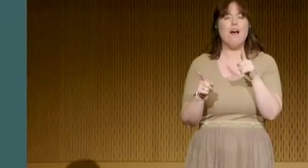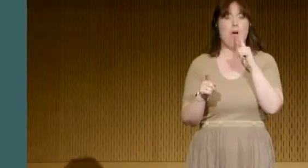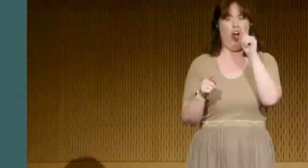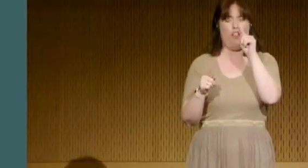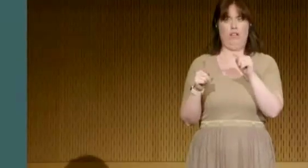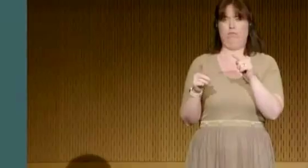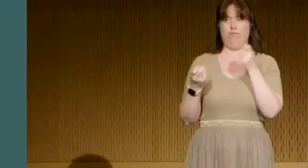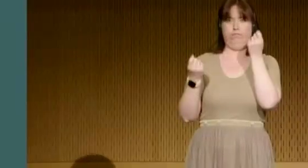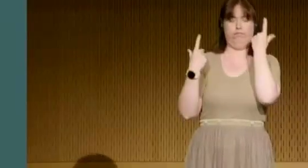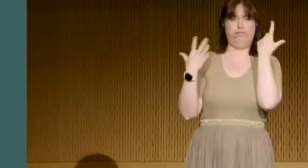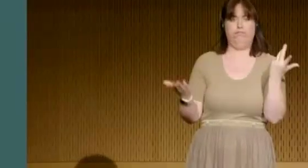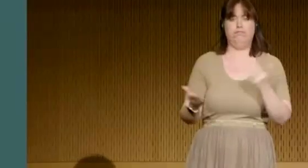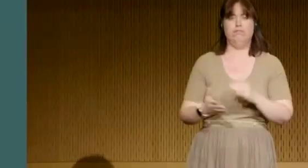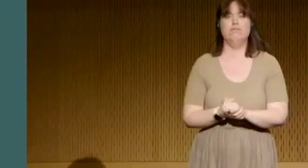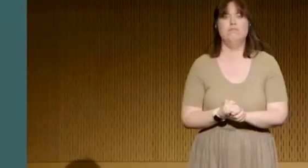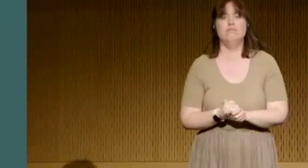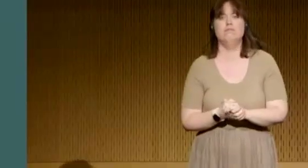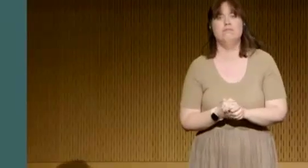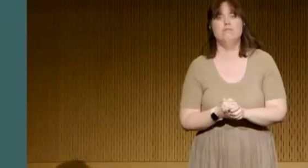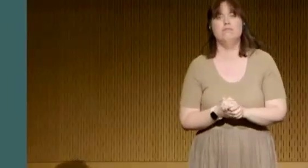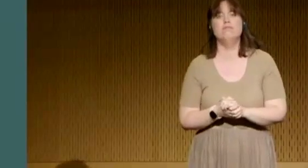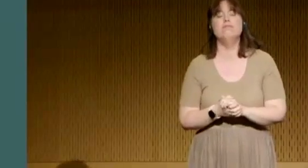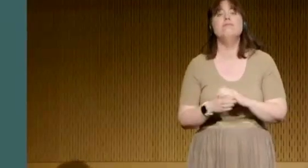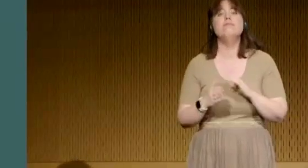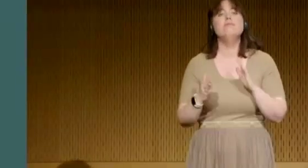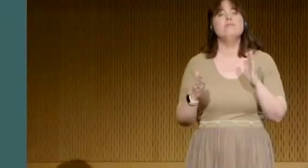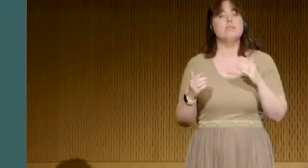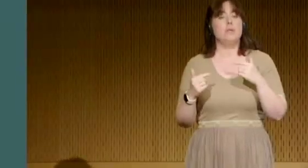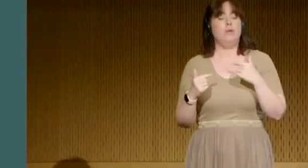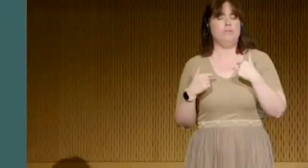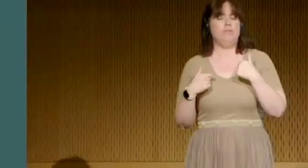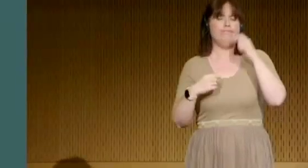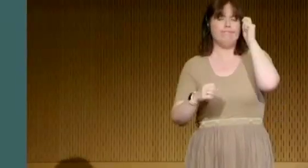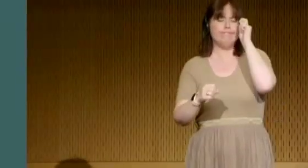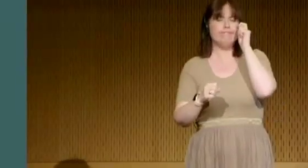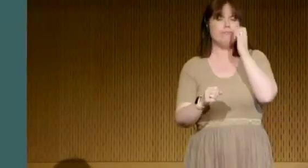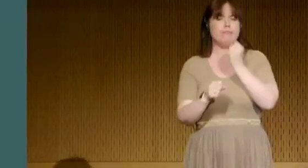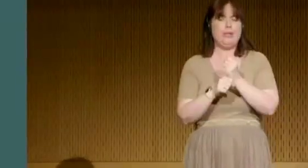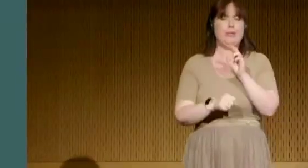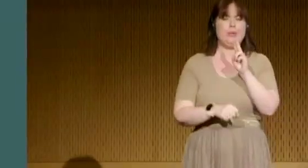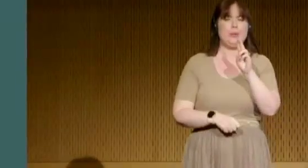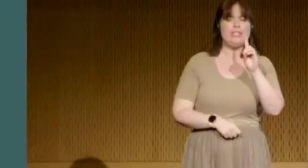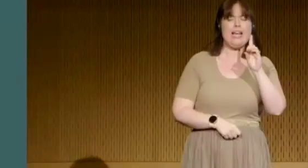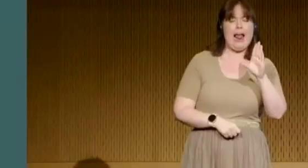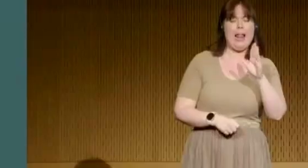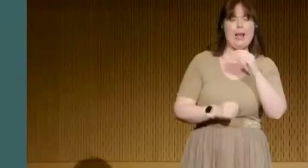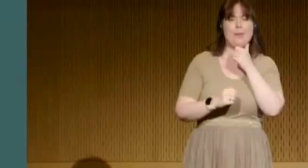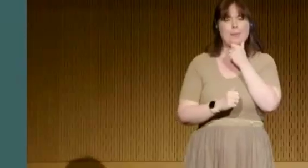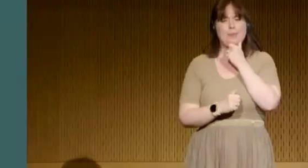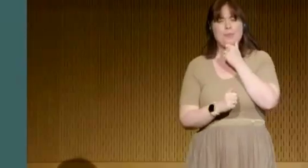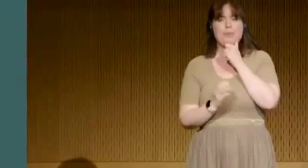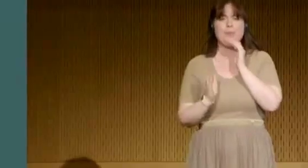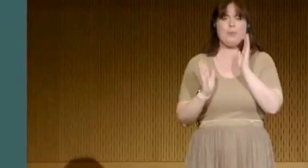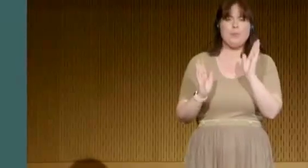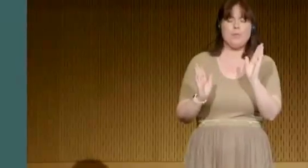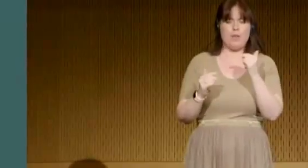been pretty unusual. So I kind of put my UDL hat on and I thought, okay, what can I do differently